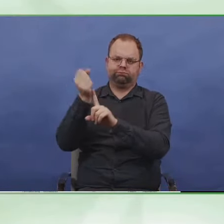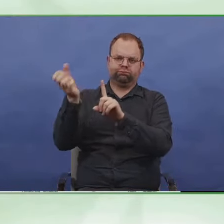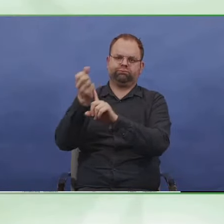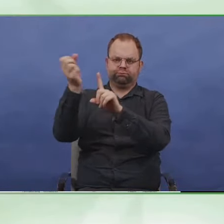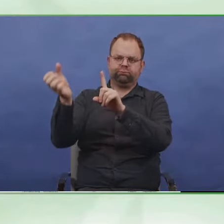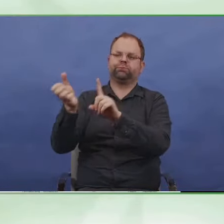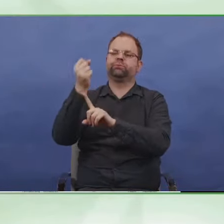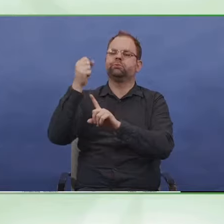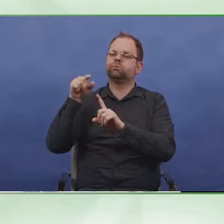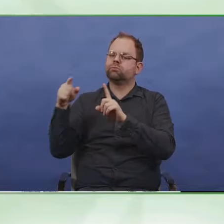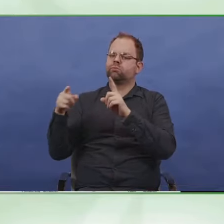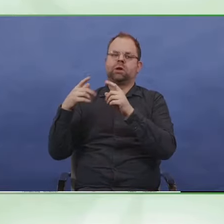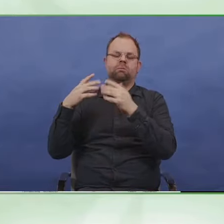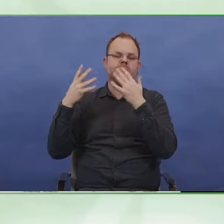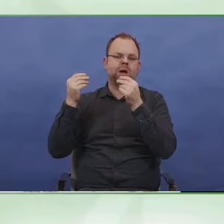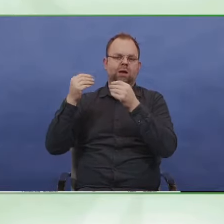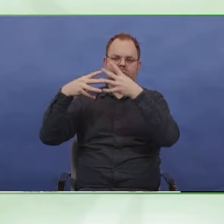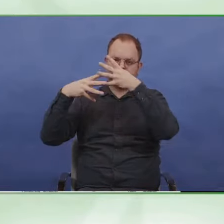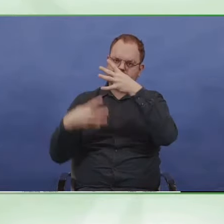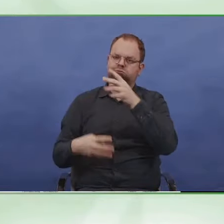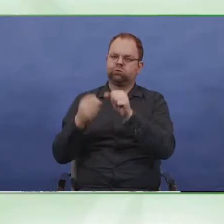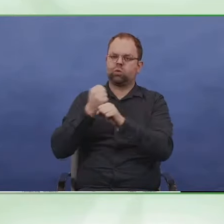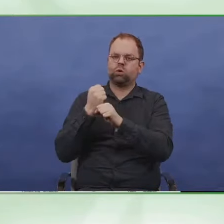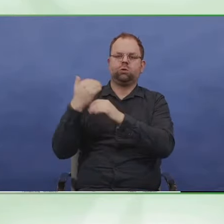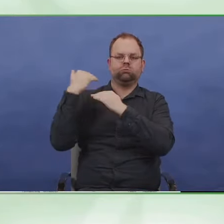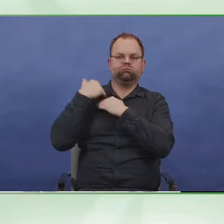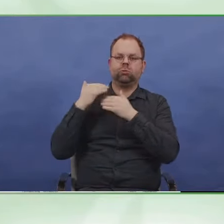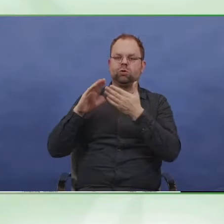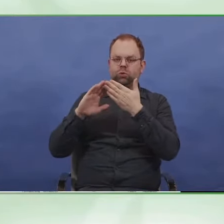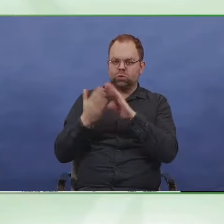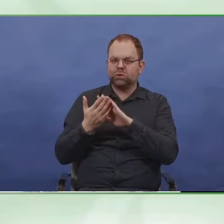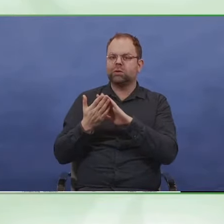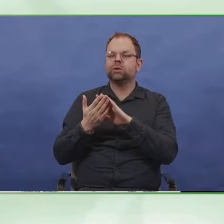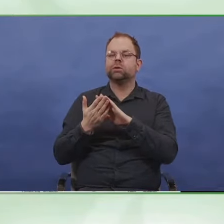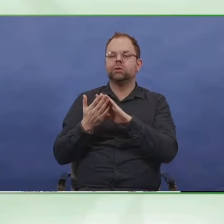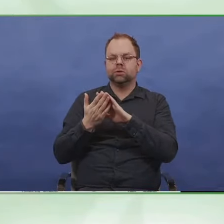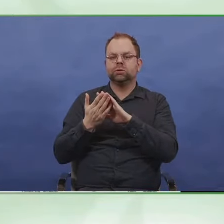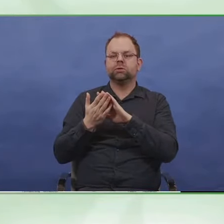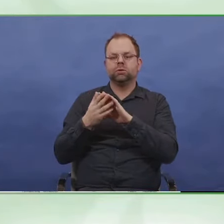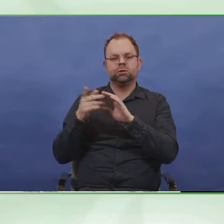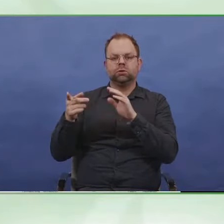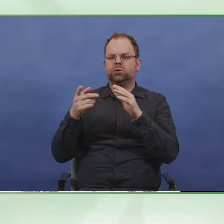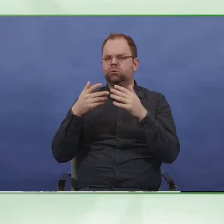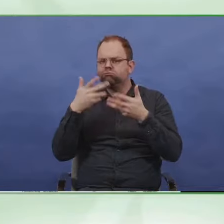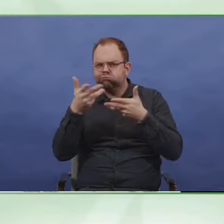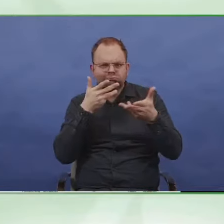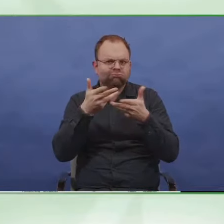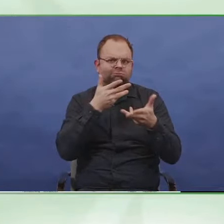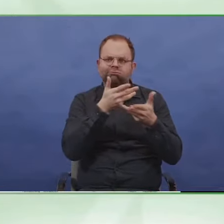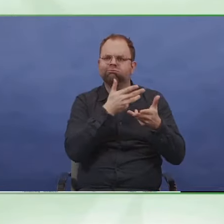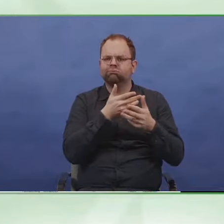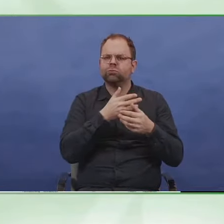like AT&T working to include all of the world, what you think about